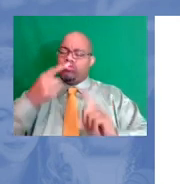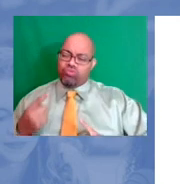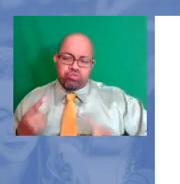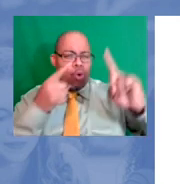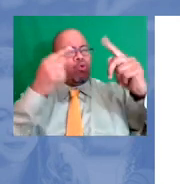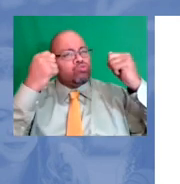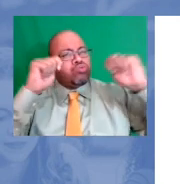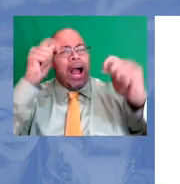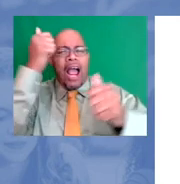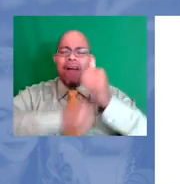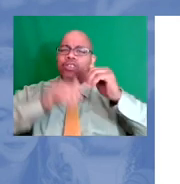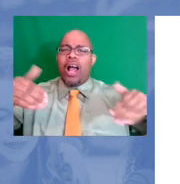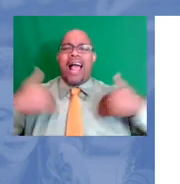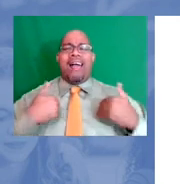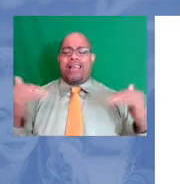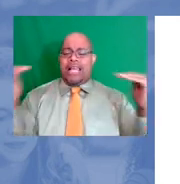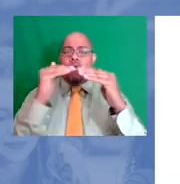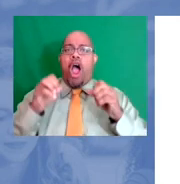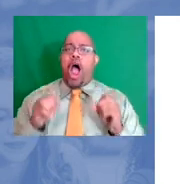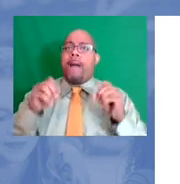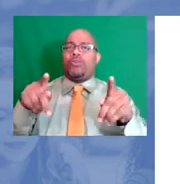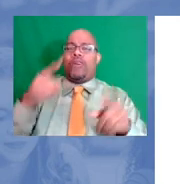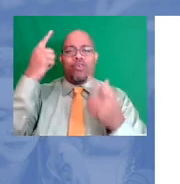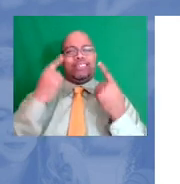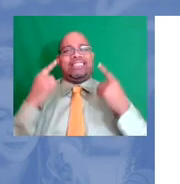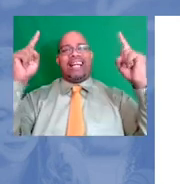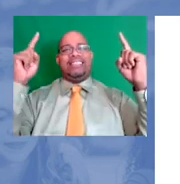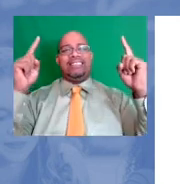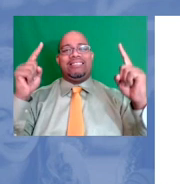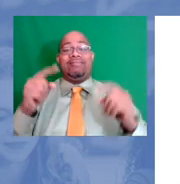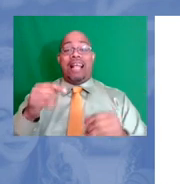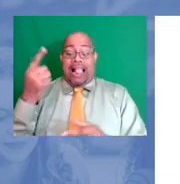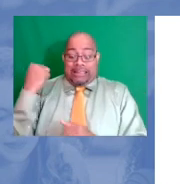HAS AN EQUAL OPPORTUNITY FOR SUCCESS. LAST MONTH I WAS HONORED TO BE SELECTED BY